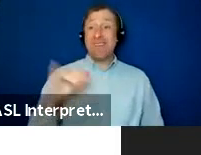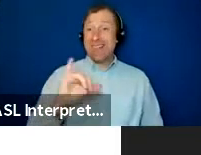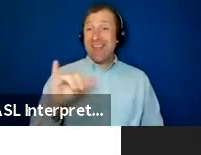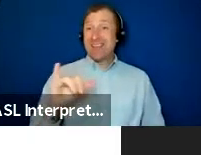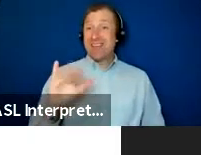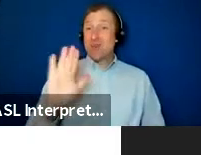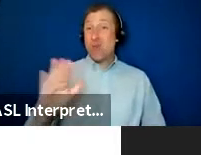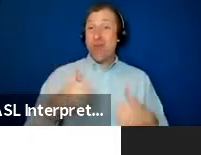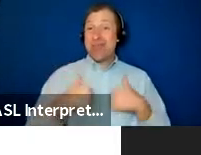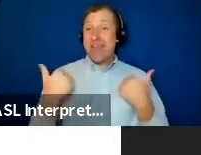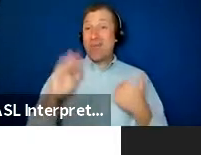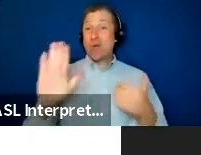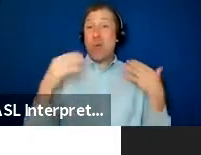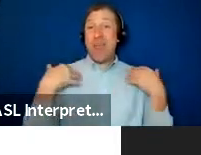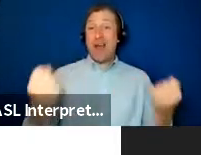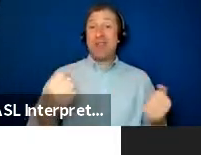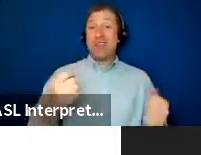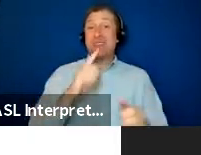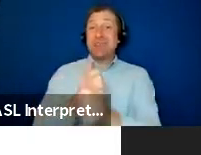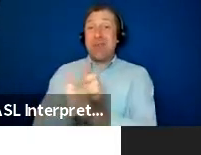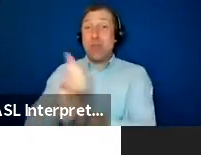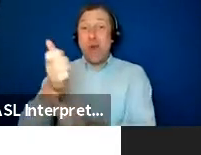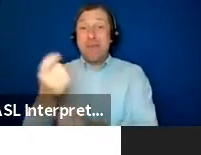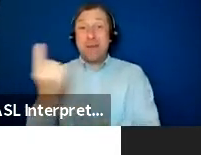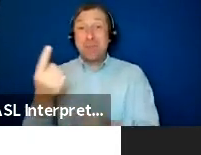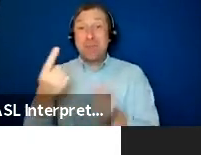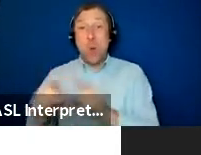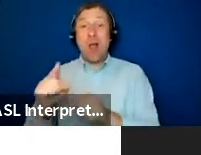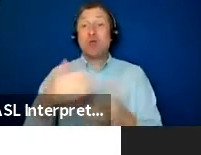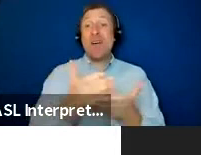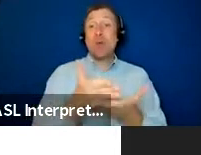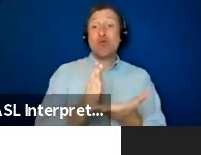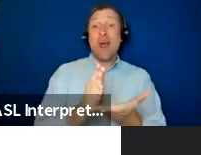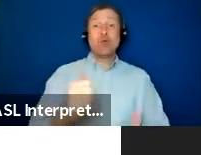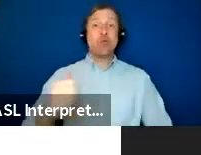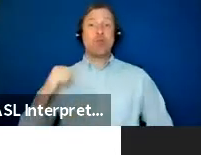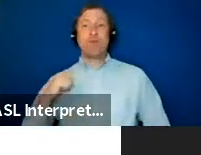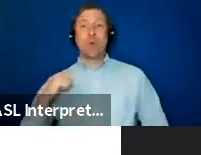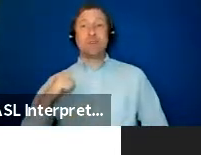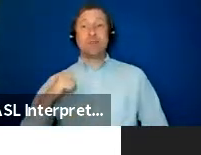seriously threatened by something that's going on on set, you have the right to refuse to do that. It's in the Return to Work Agreement.